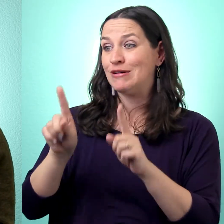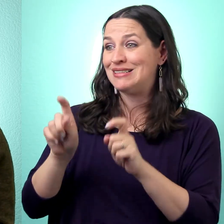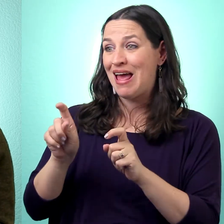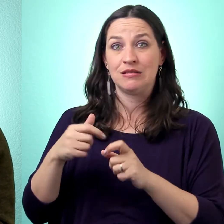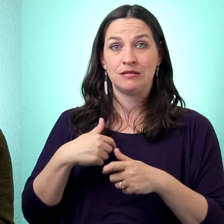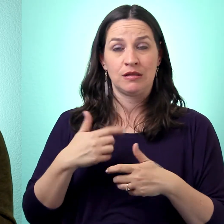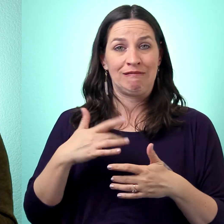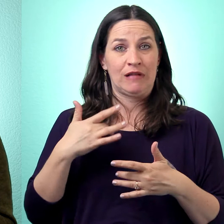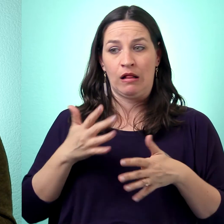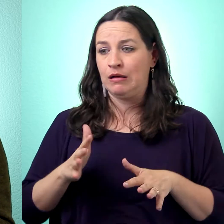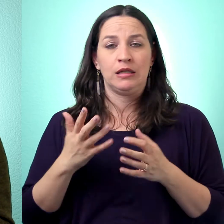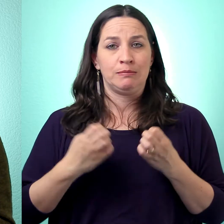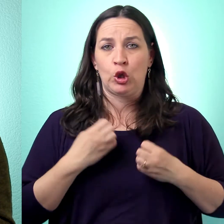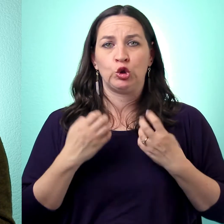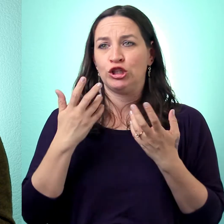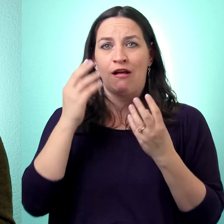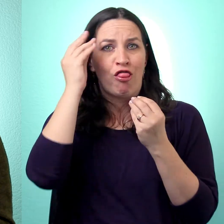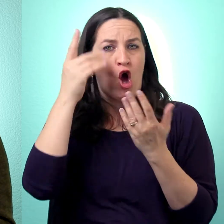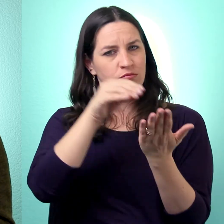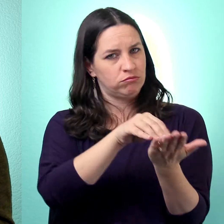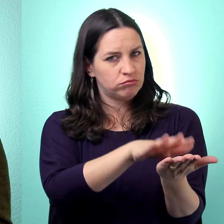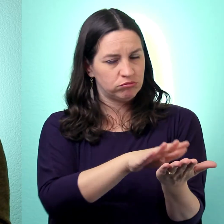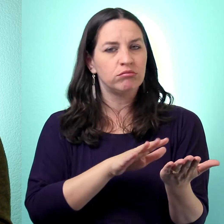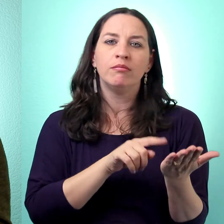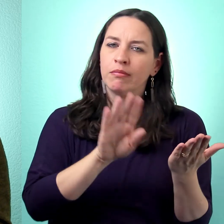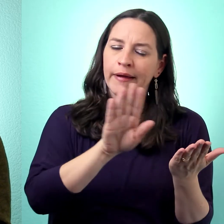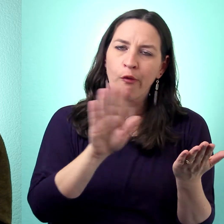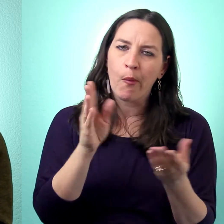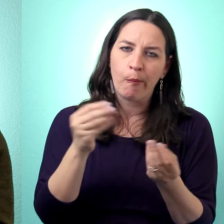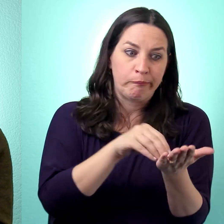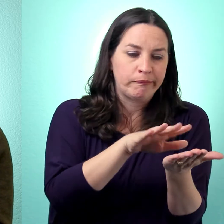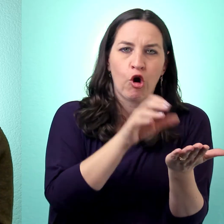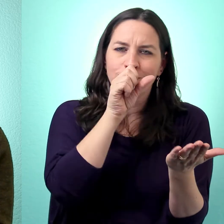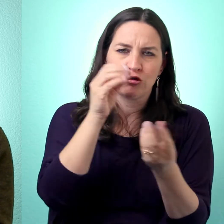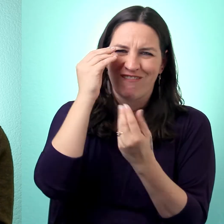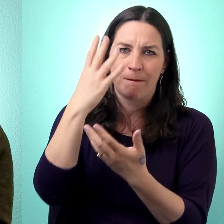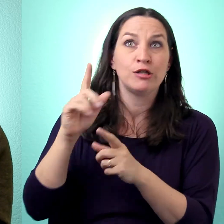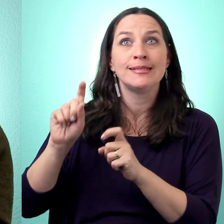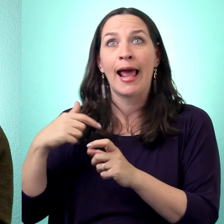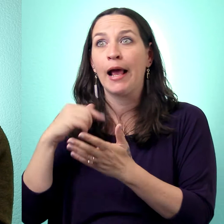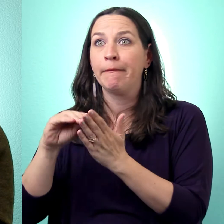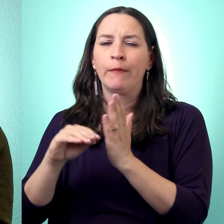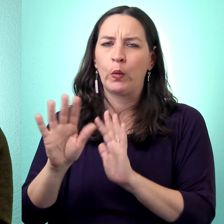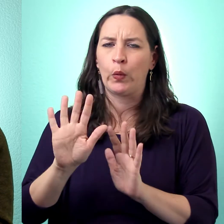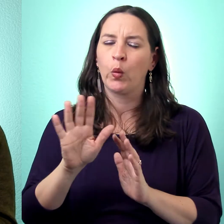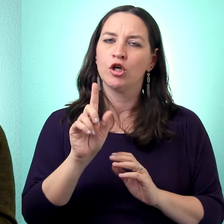you. Don't put any test information that's specific to that exam because that's important to keep confidential, but keep putting down the